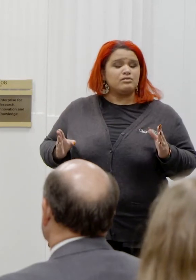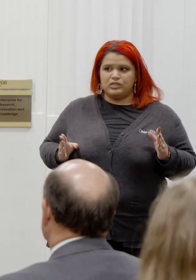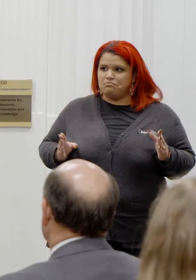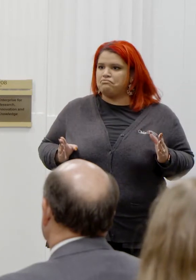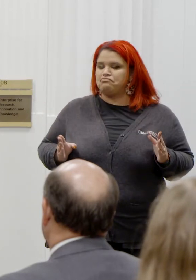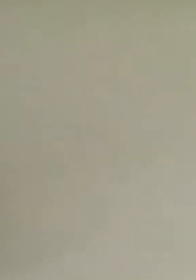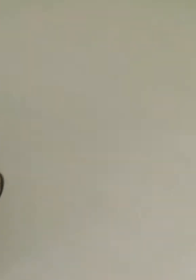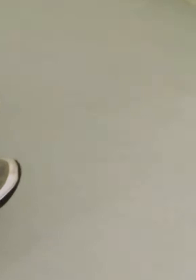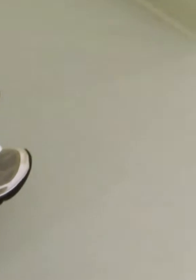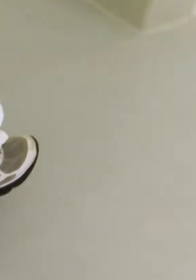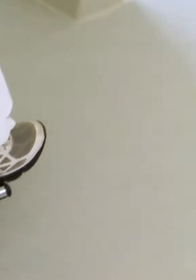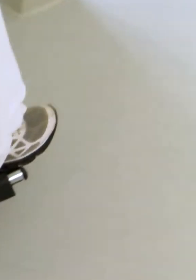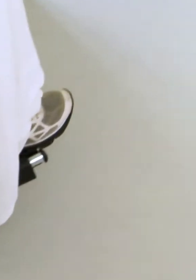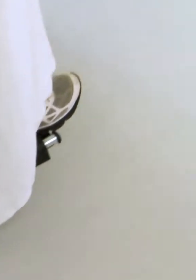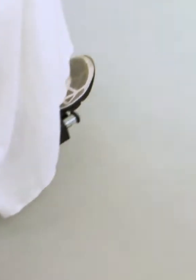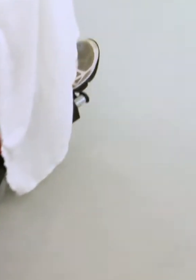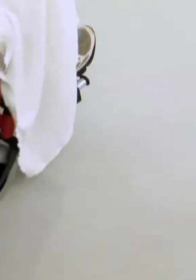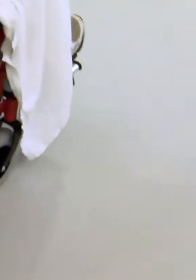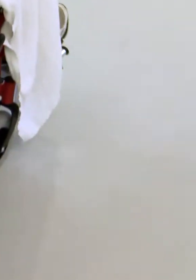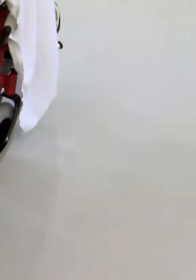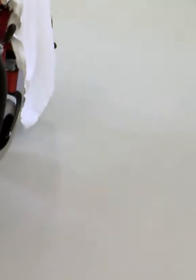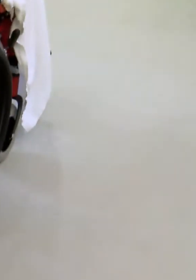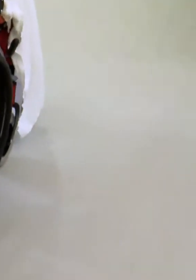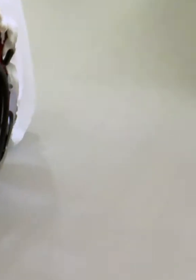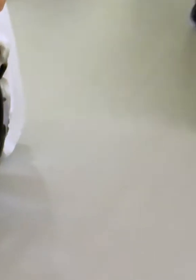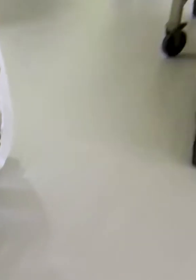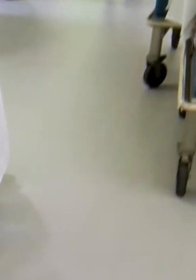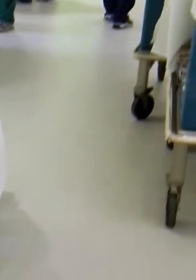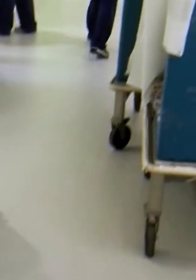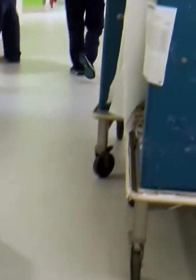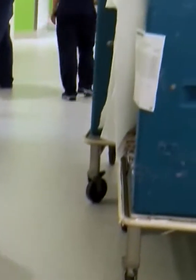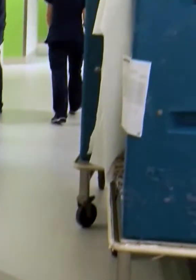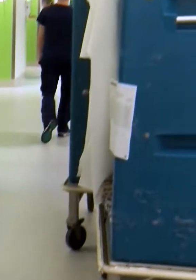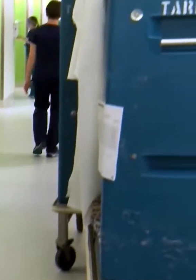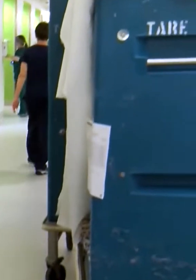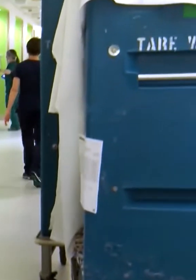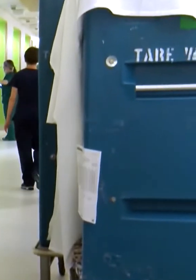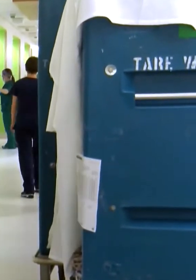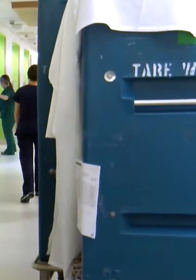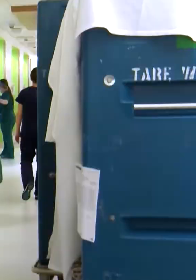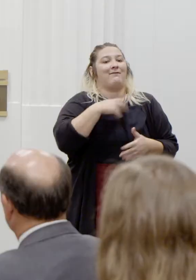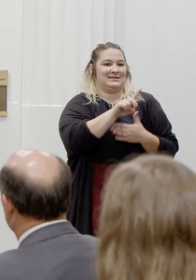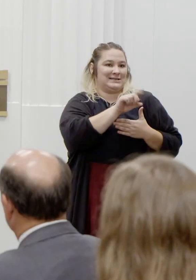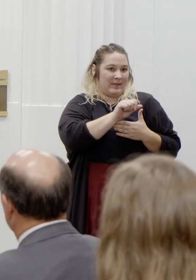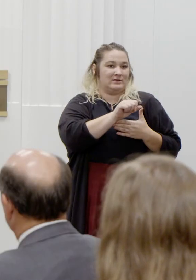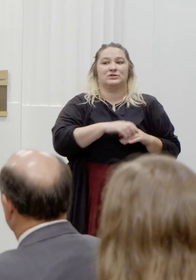That's really important. For generations, we've been caring for a lot of patients who have disabilities whether it's from an accident